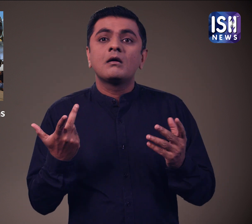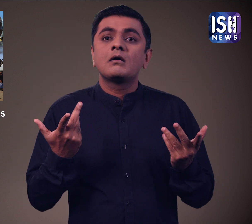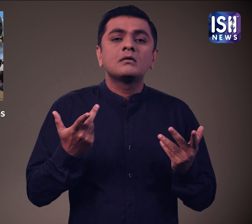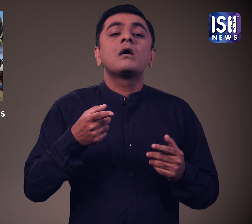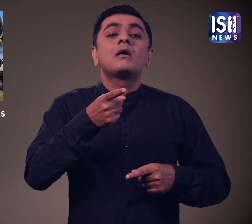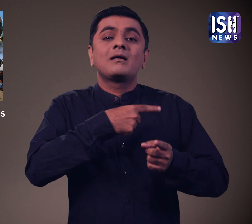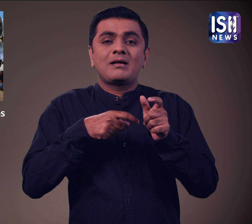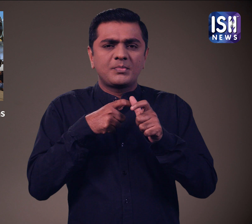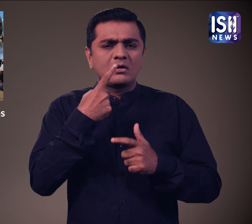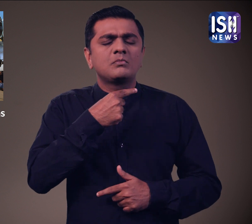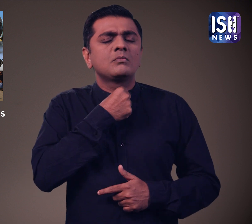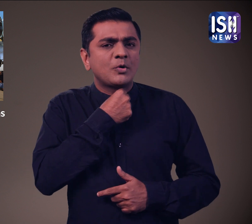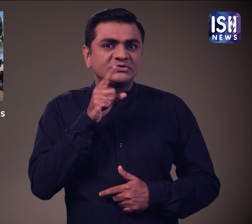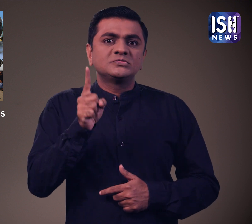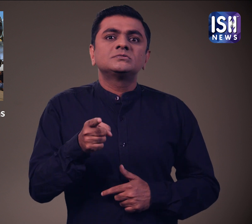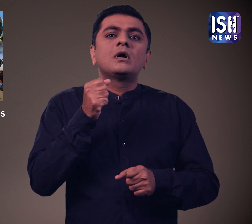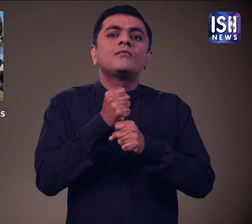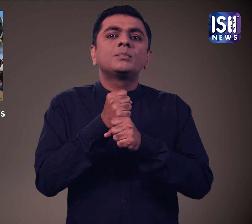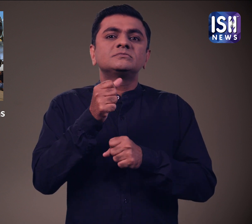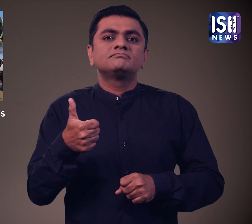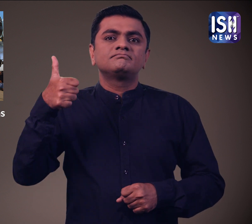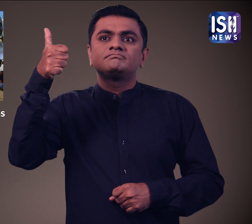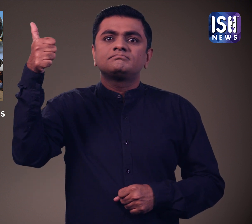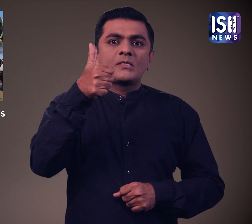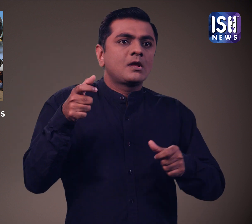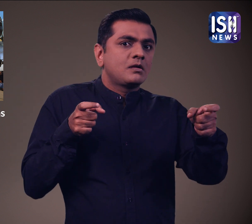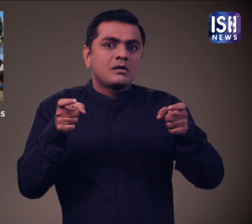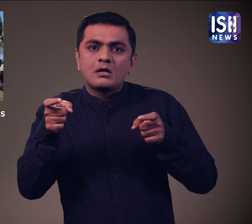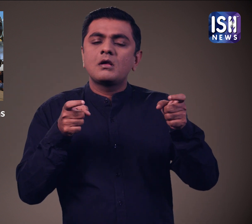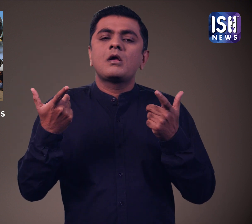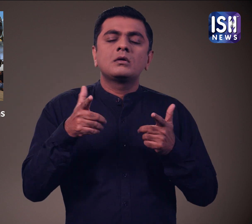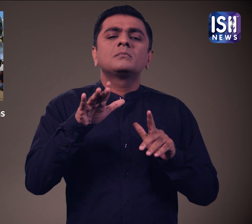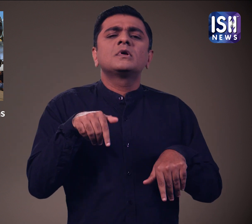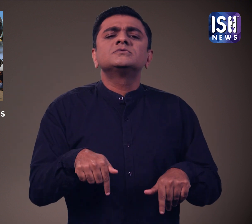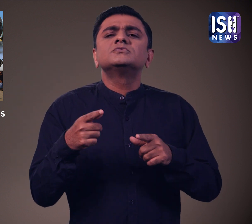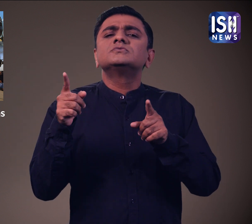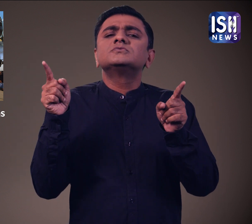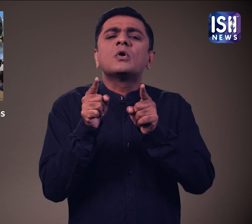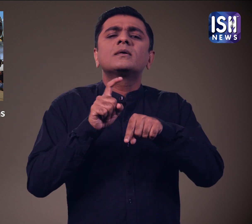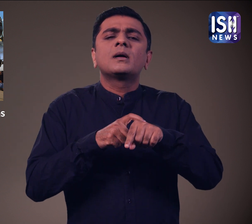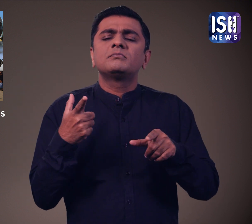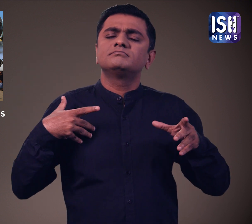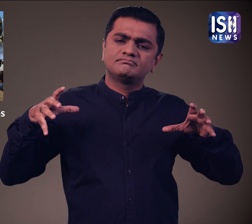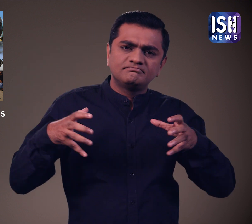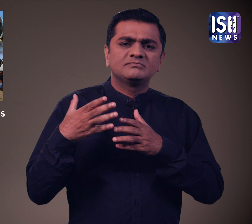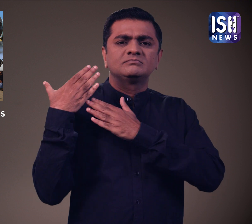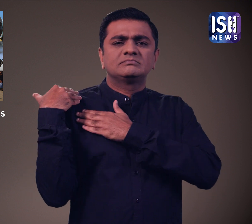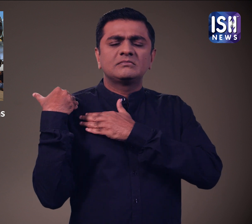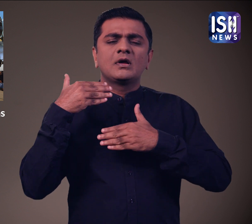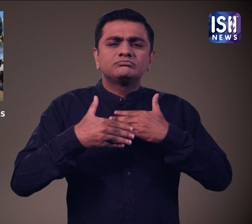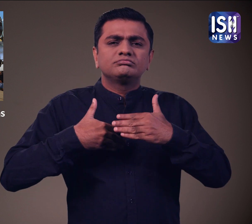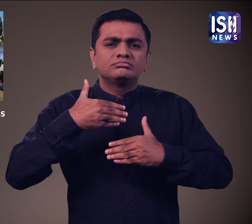The military promised a transition to democracy and were running the country for a short time.